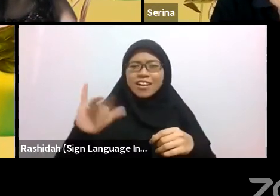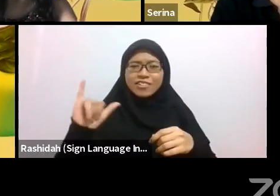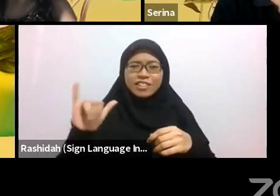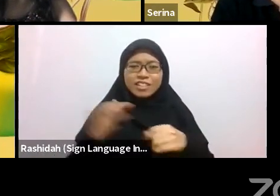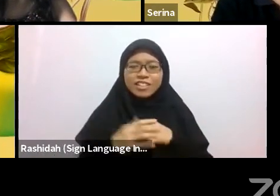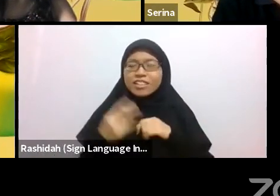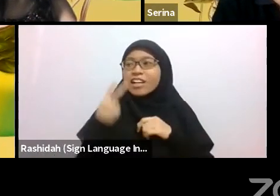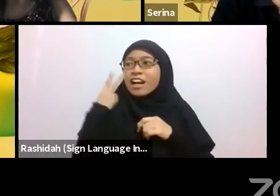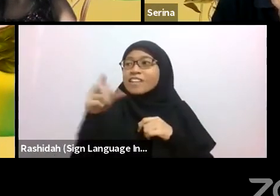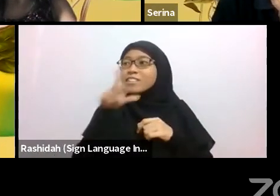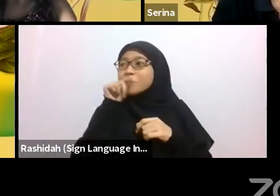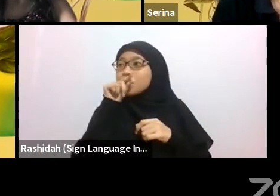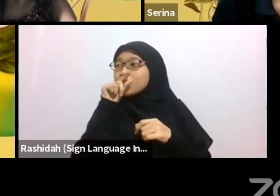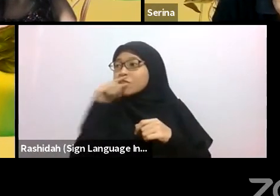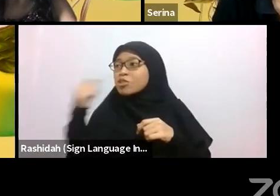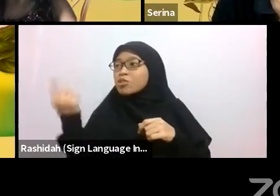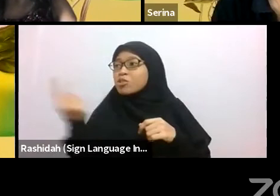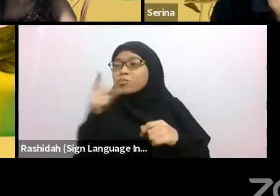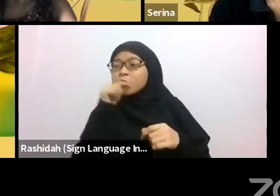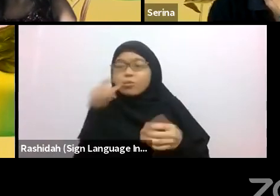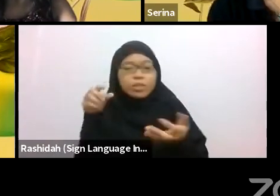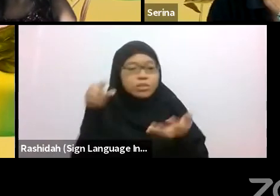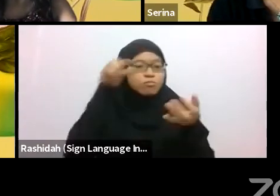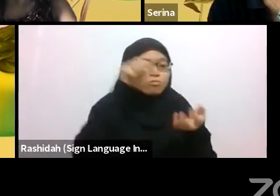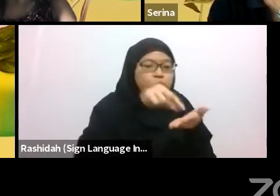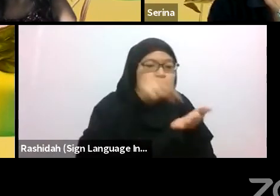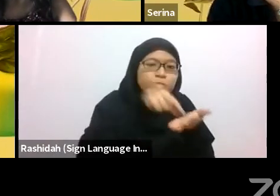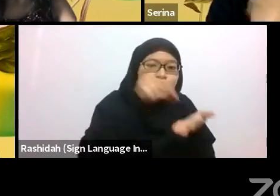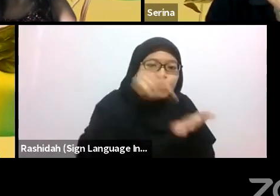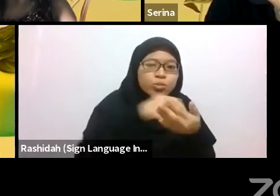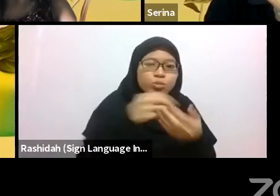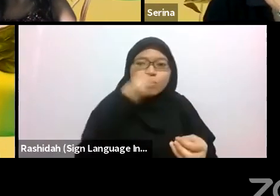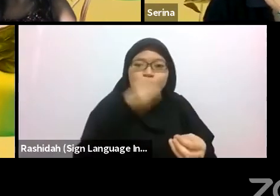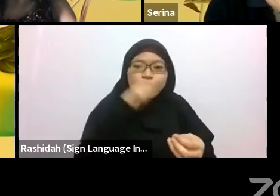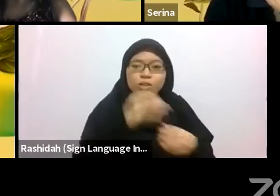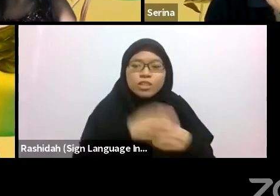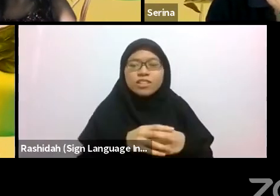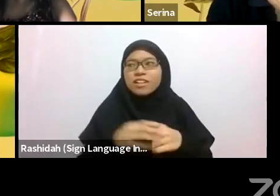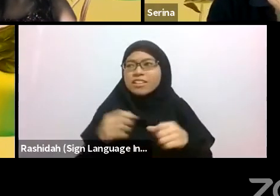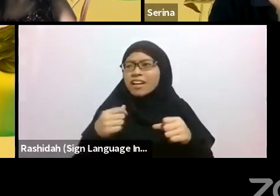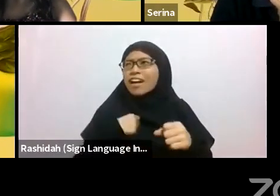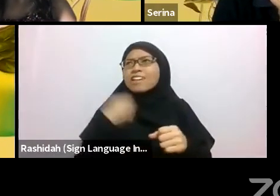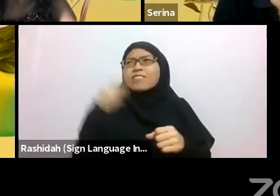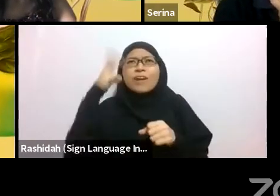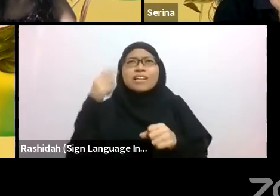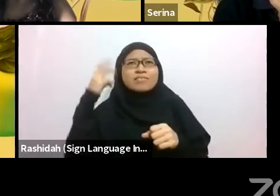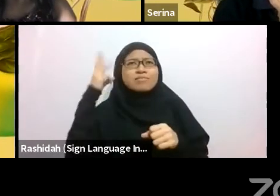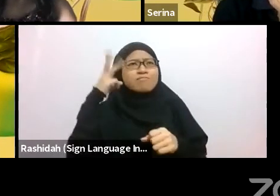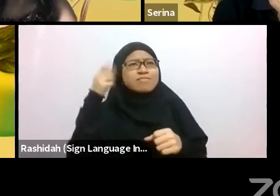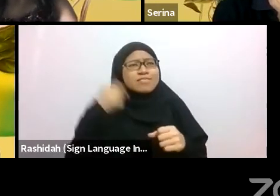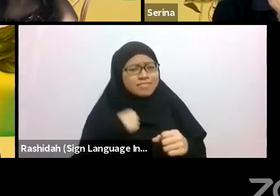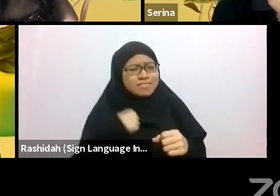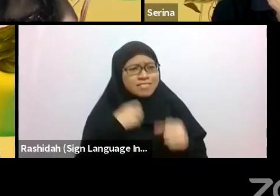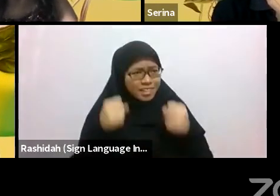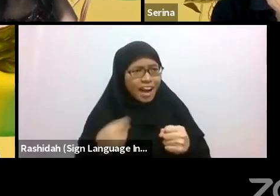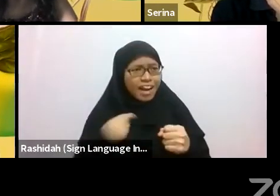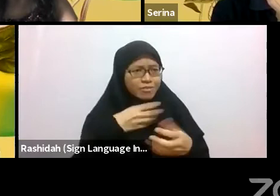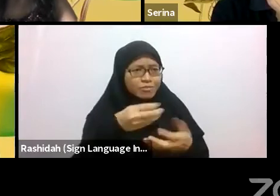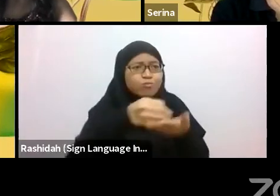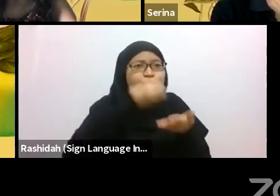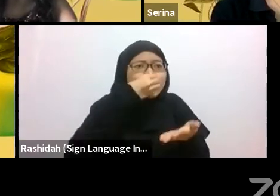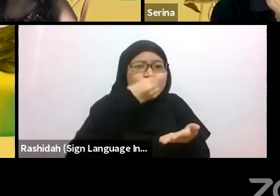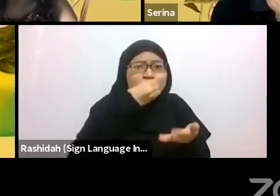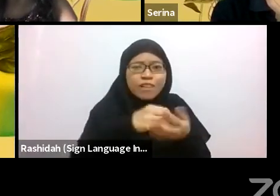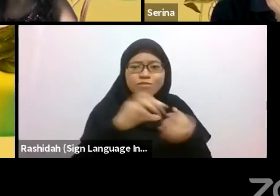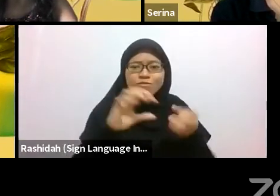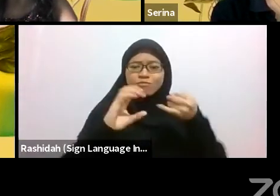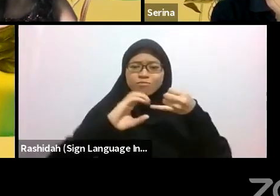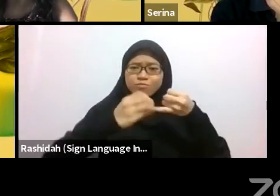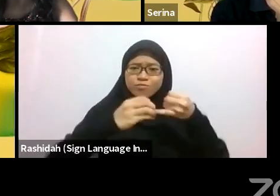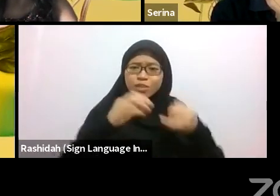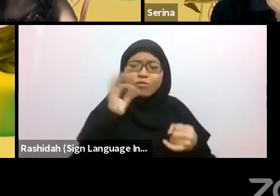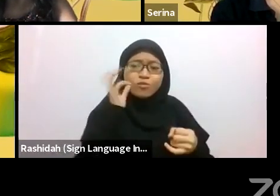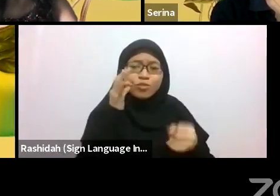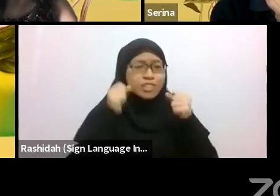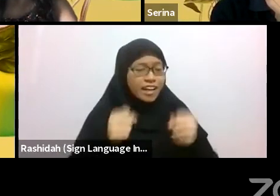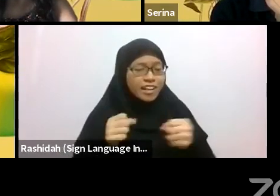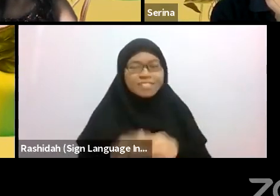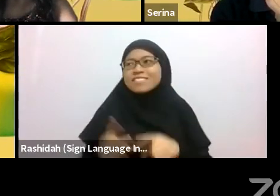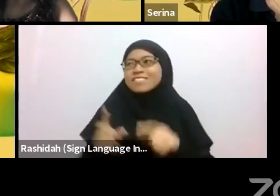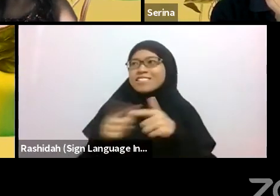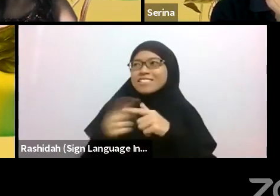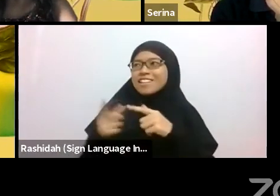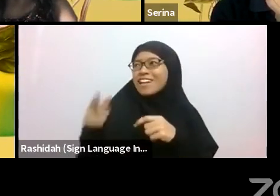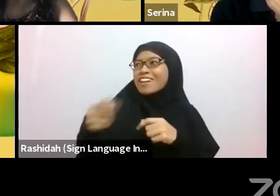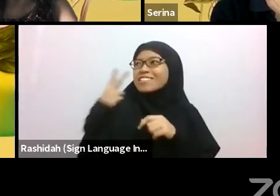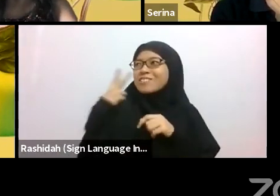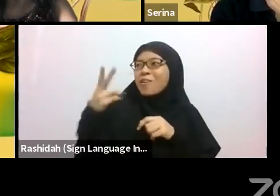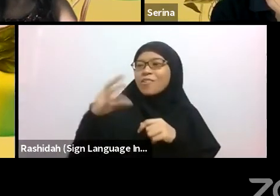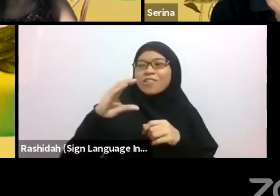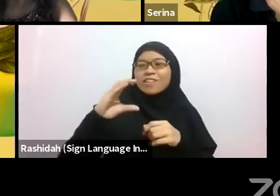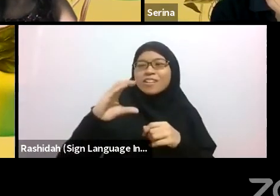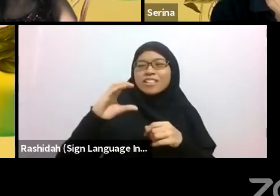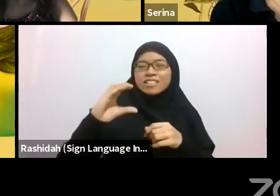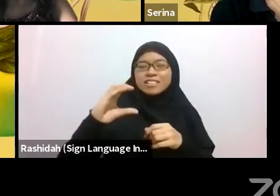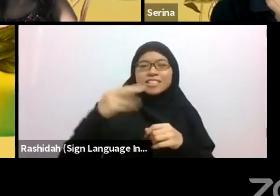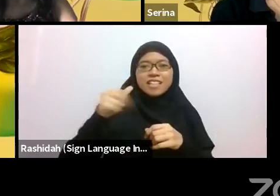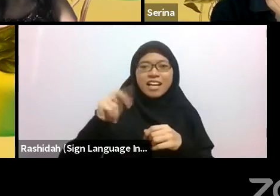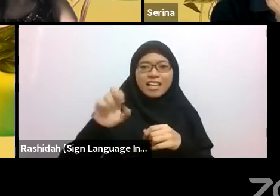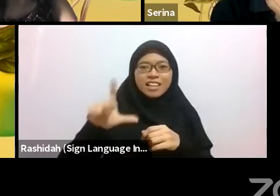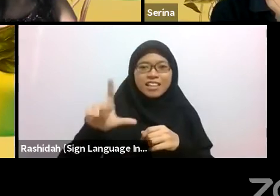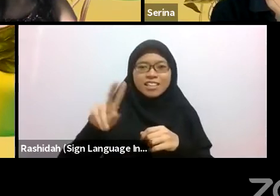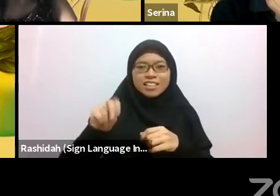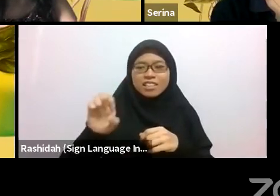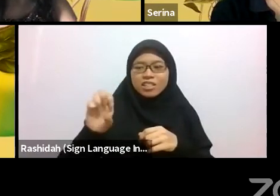And only recently, maybe last year, on CNA I found out that you can eat them. For me, it’s such a simple–it’s there, hiding in plain sight, I feel.